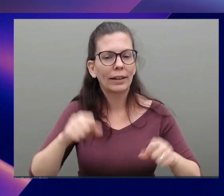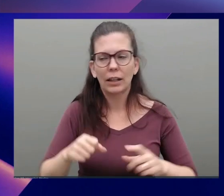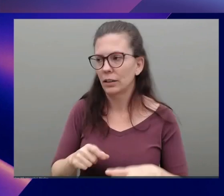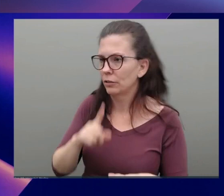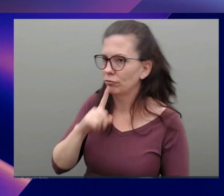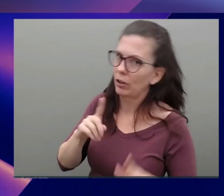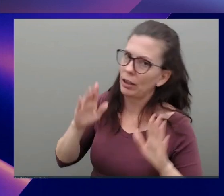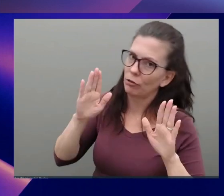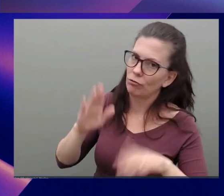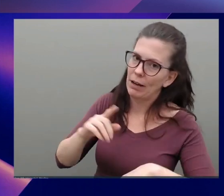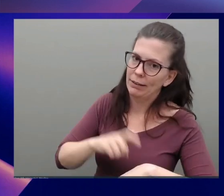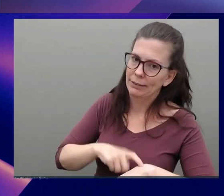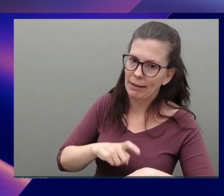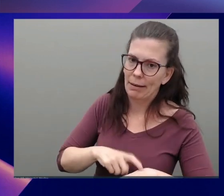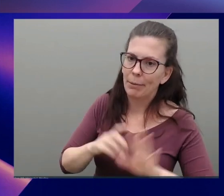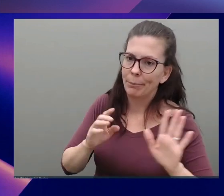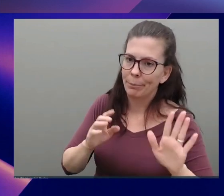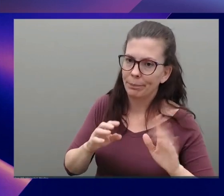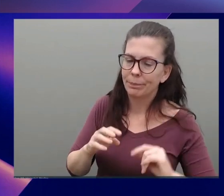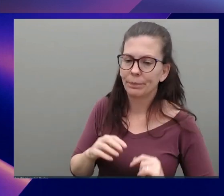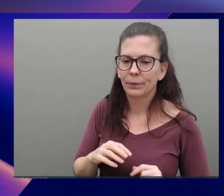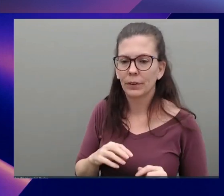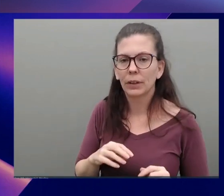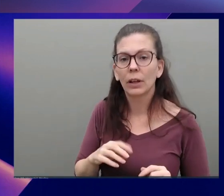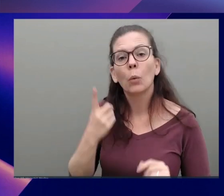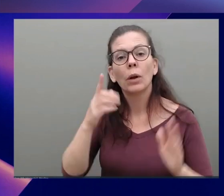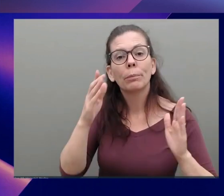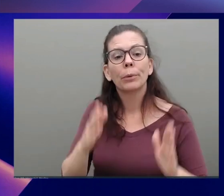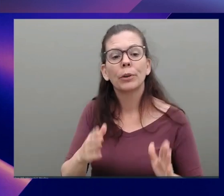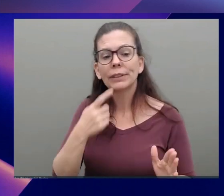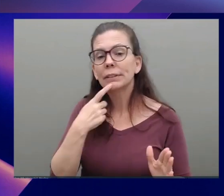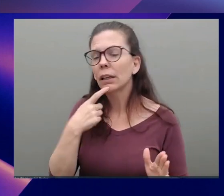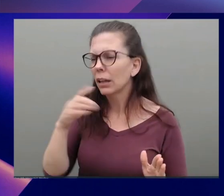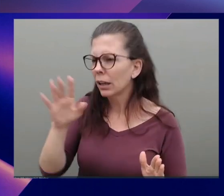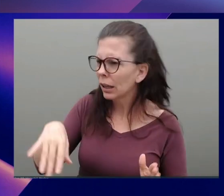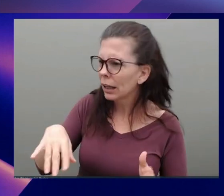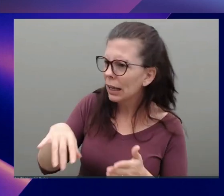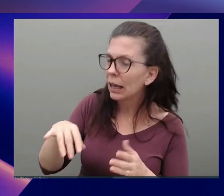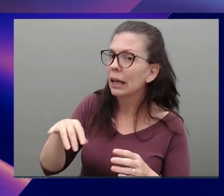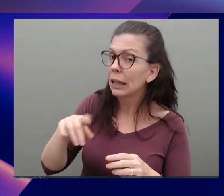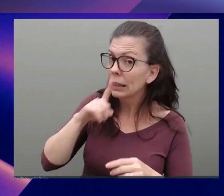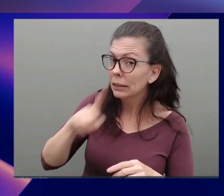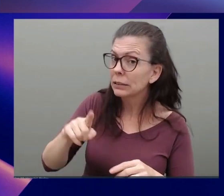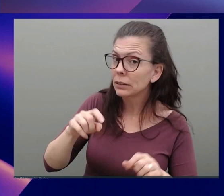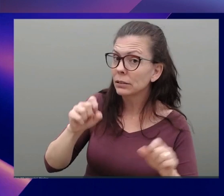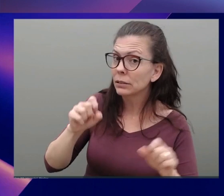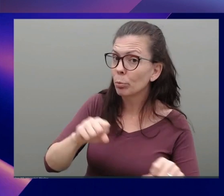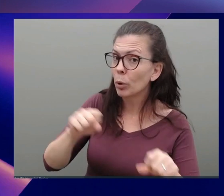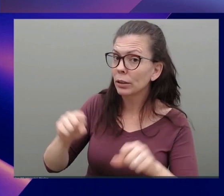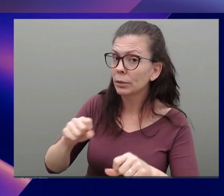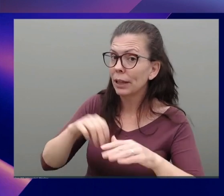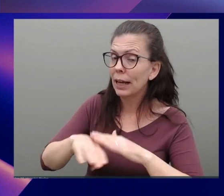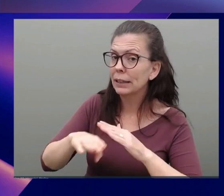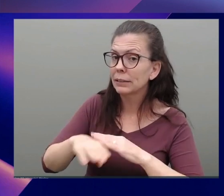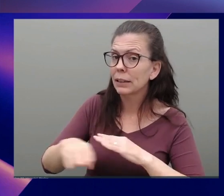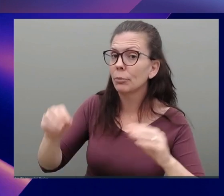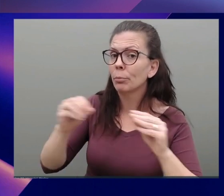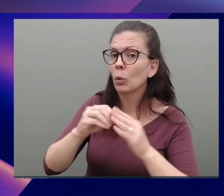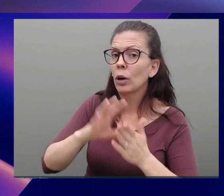so, one person said, it is possible, it is possible to access more learning paths with a Skill Builder subscription,